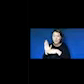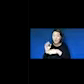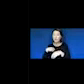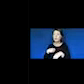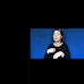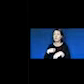and pictures.